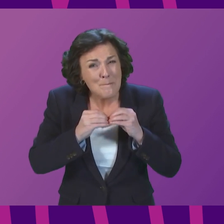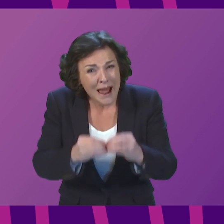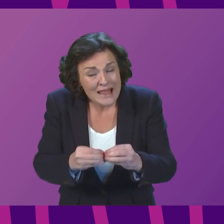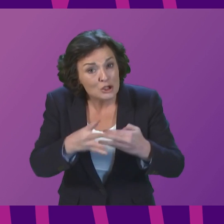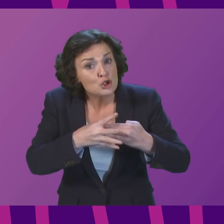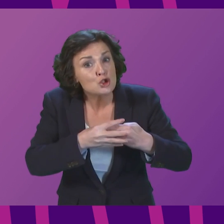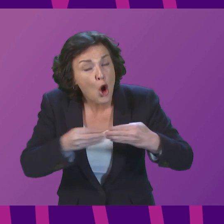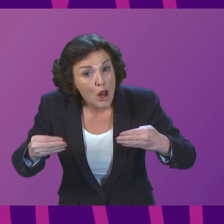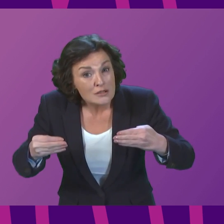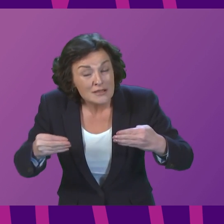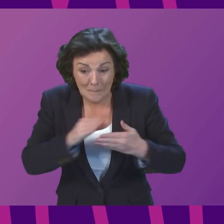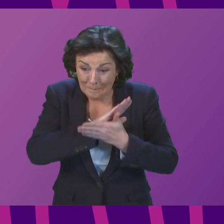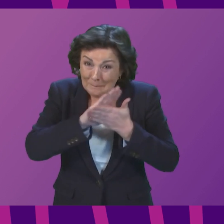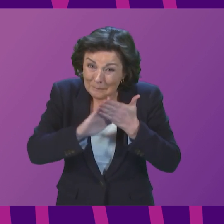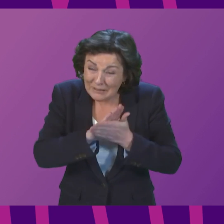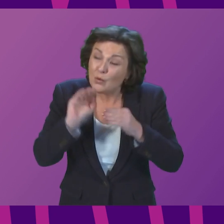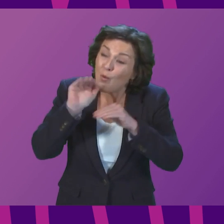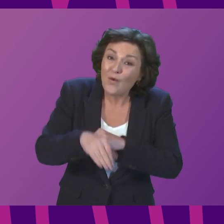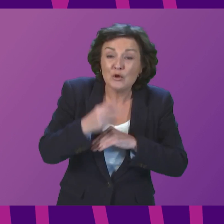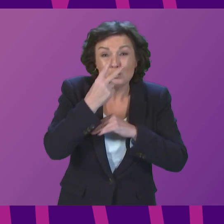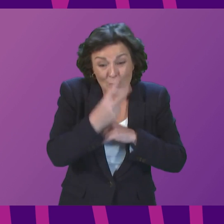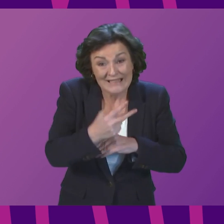more than £27,000 profit every minute.